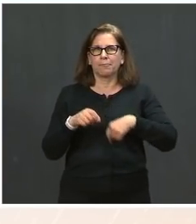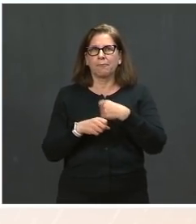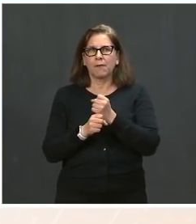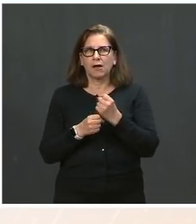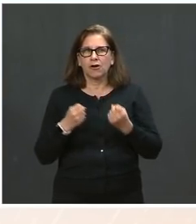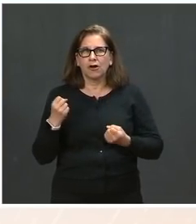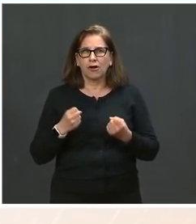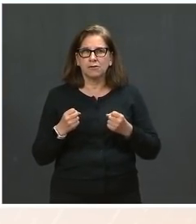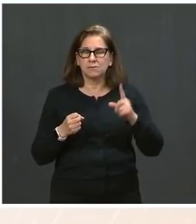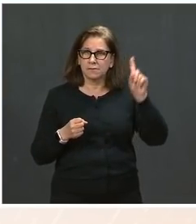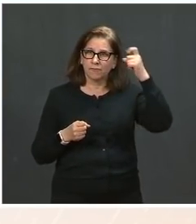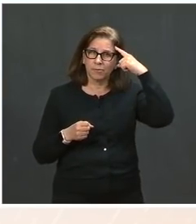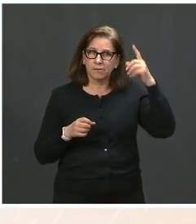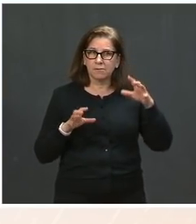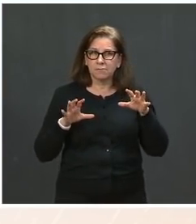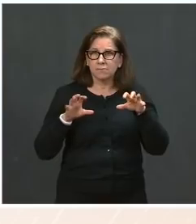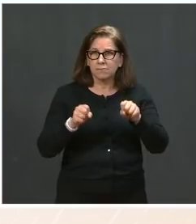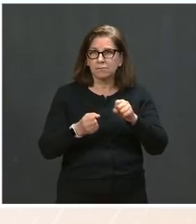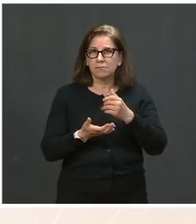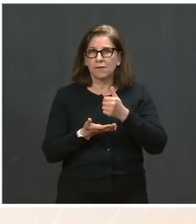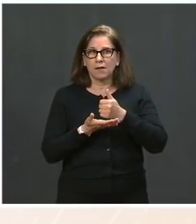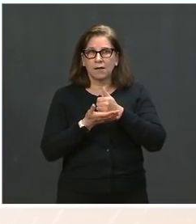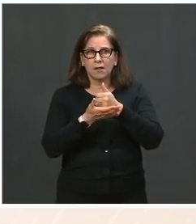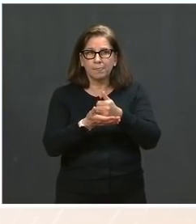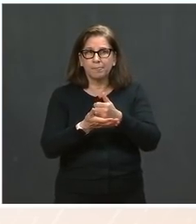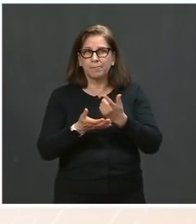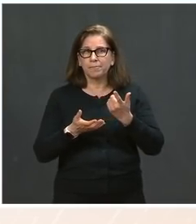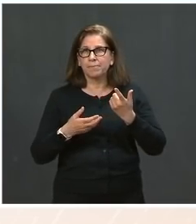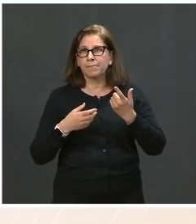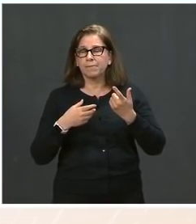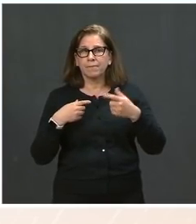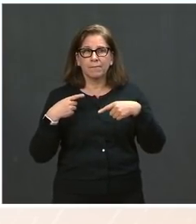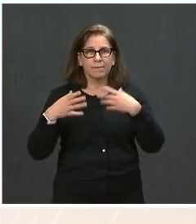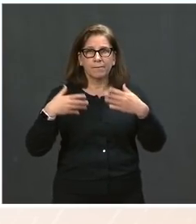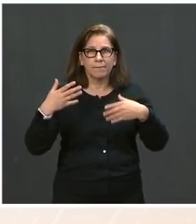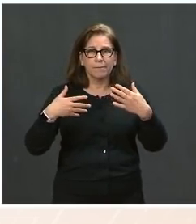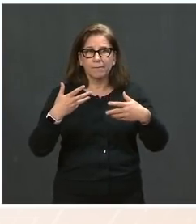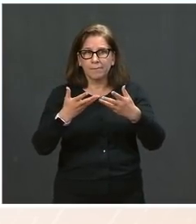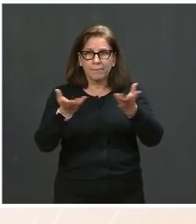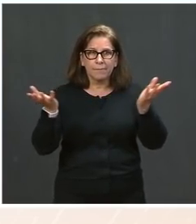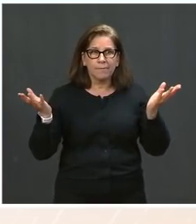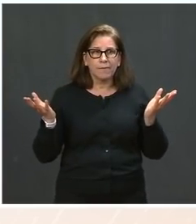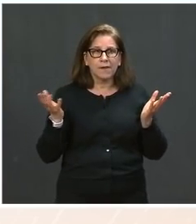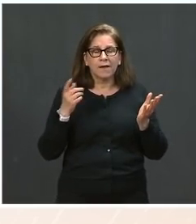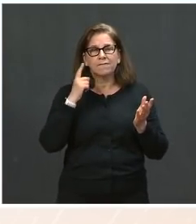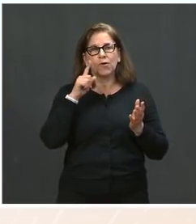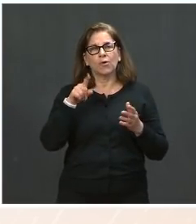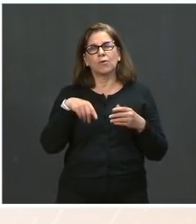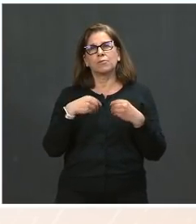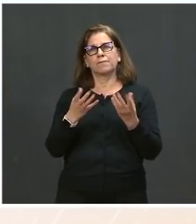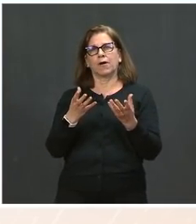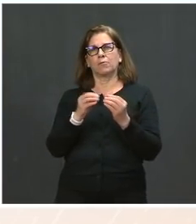Is there anything that can be done? Ms. Psaki: Well, let me first say that we fully recognize that this is an issue